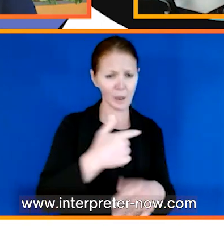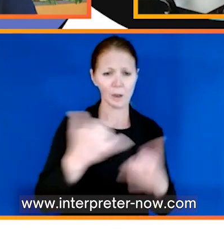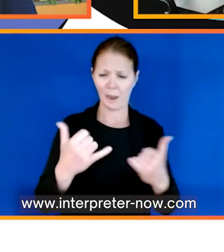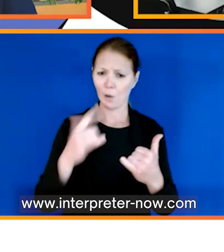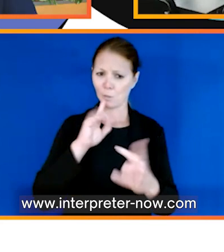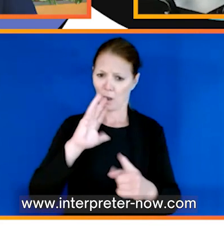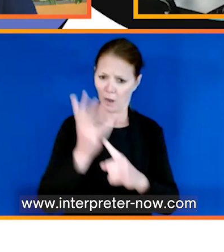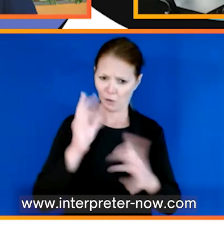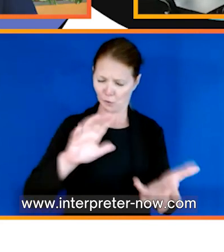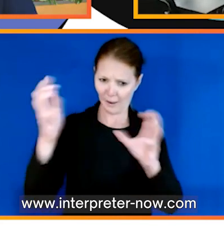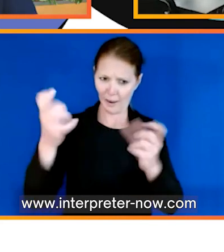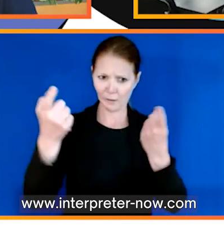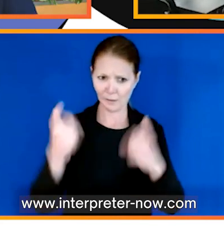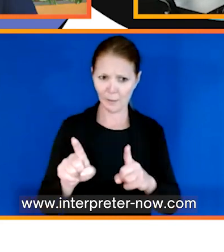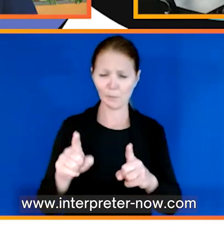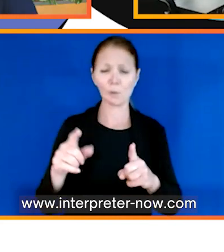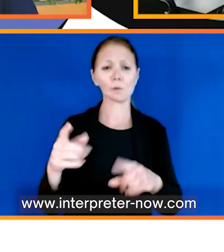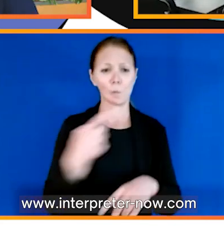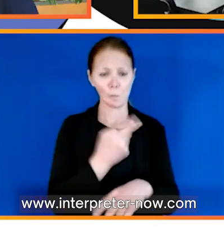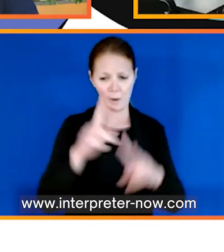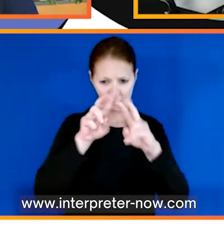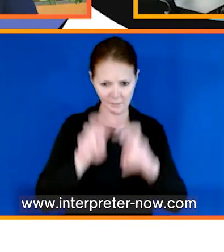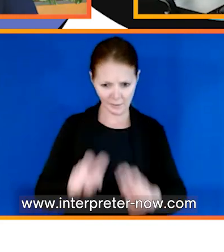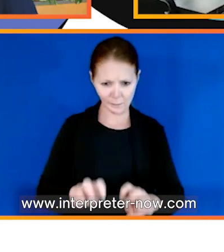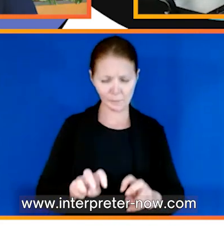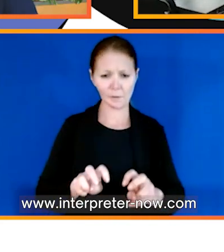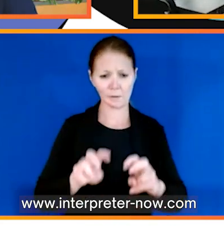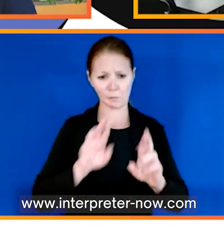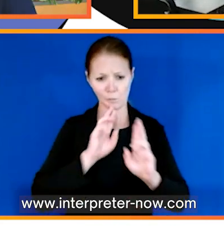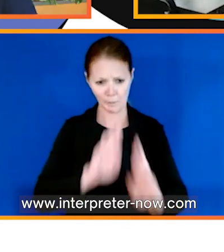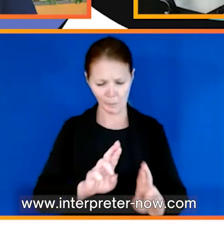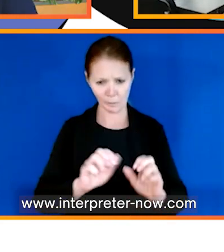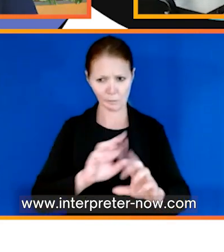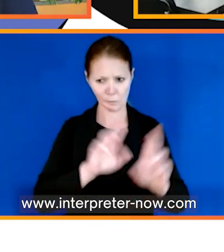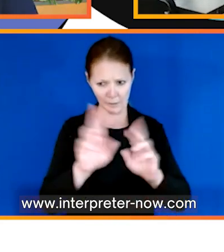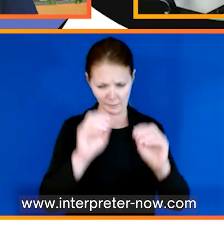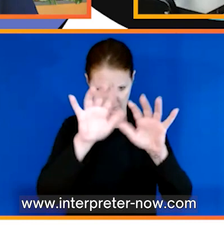I know it was very valuable for the organization at the time to really have that, to give people